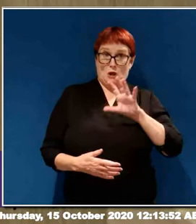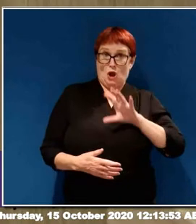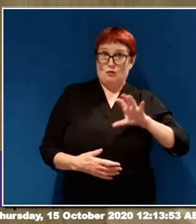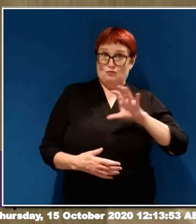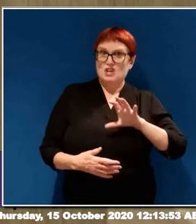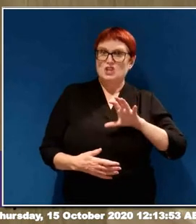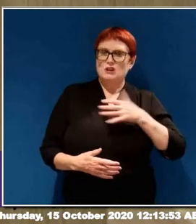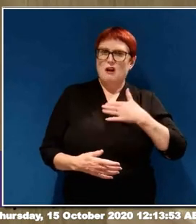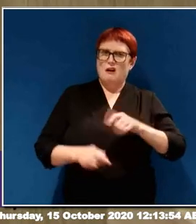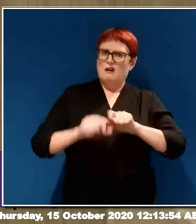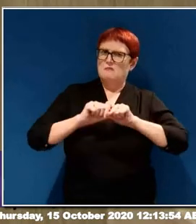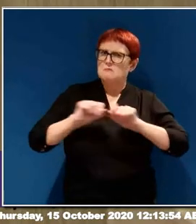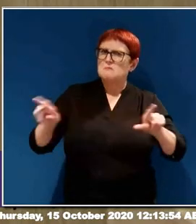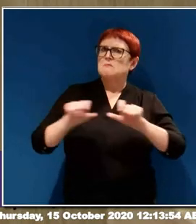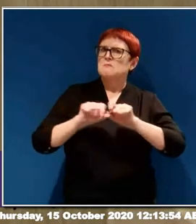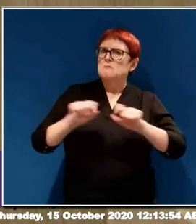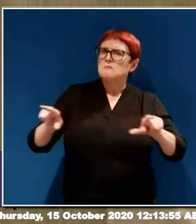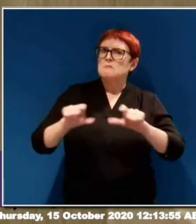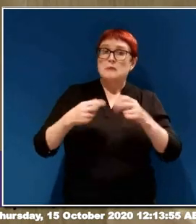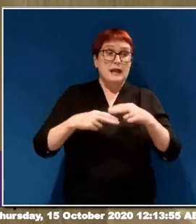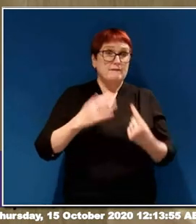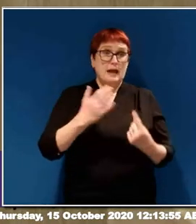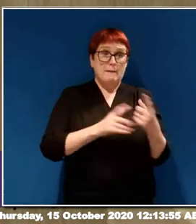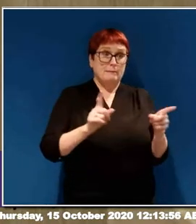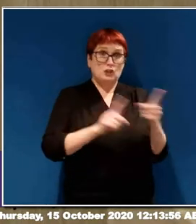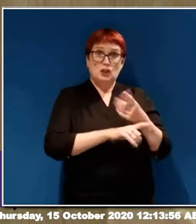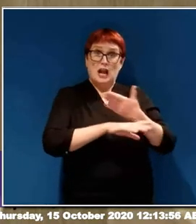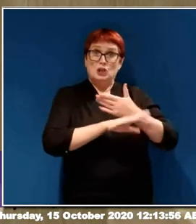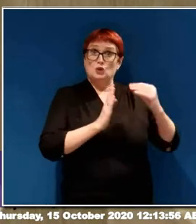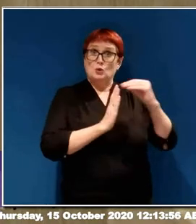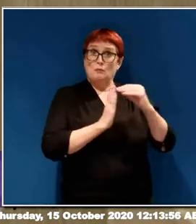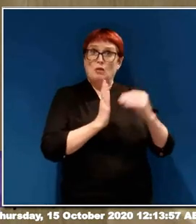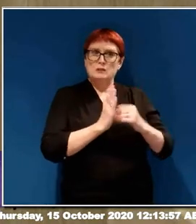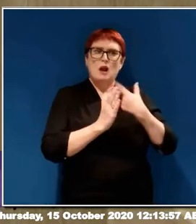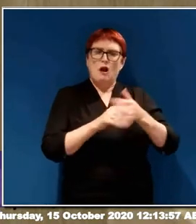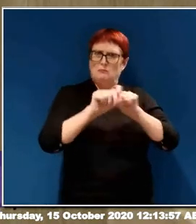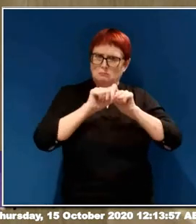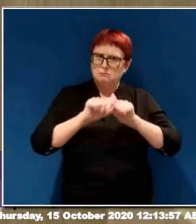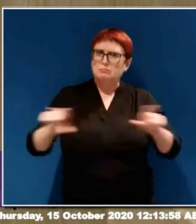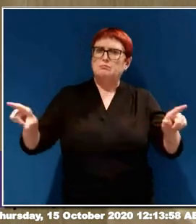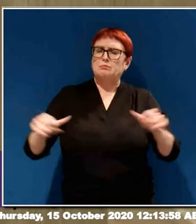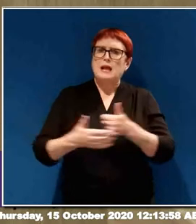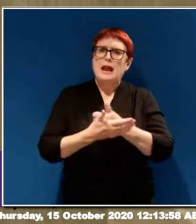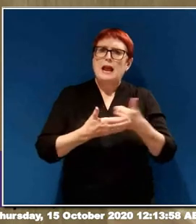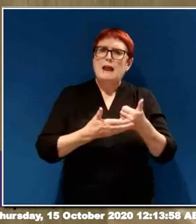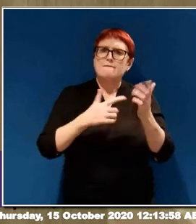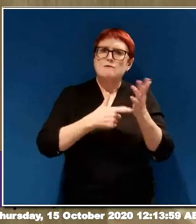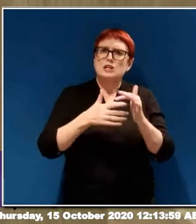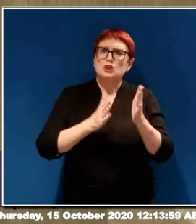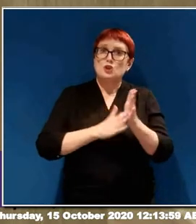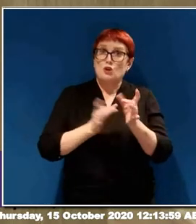something new, so we would, at the start of every term we send out, the PEOs,